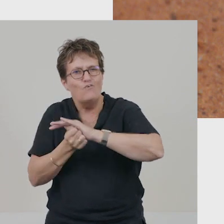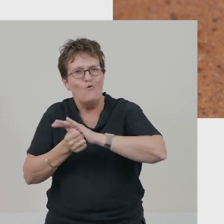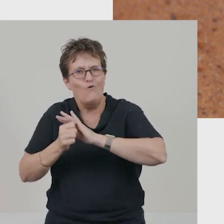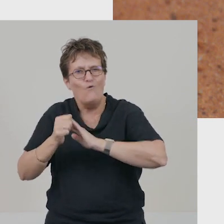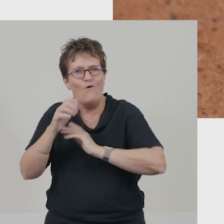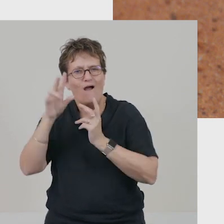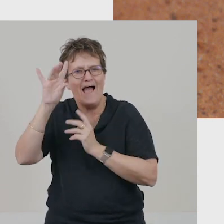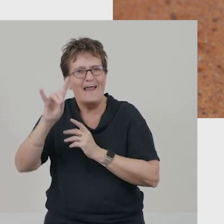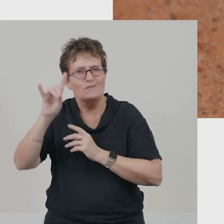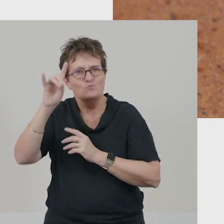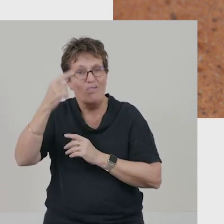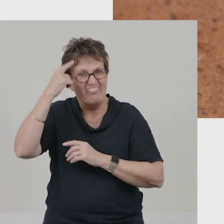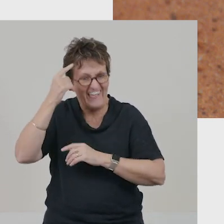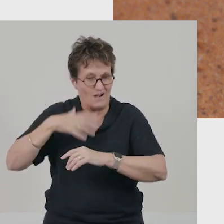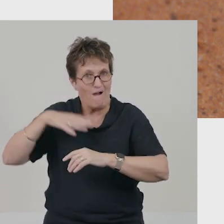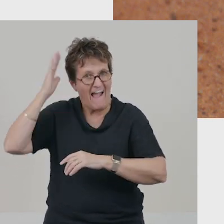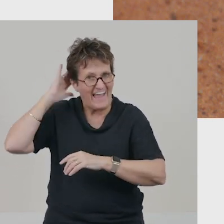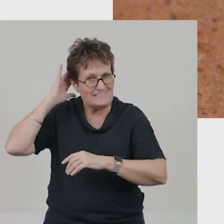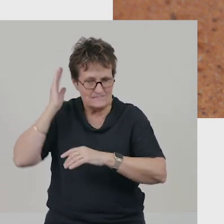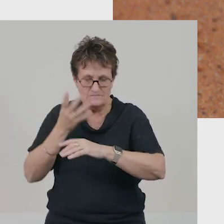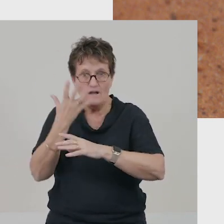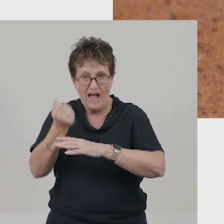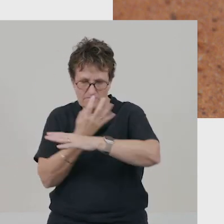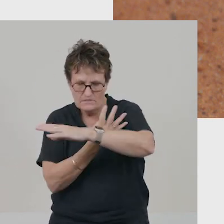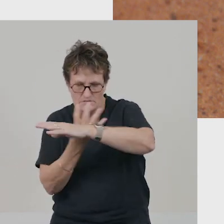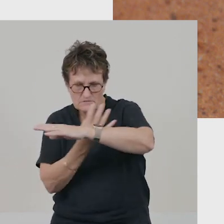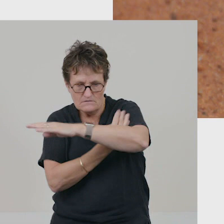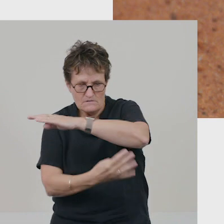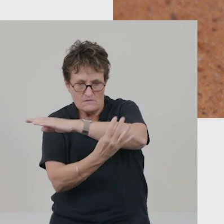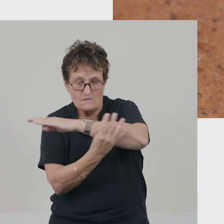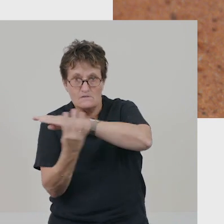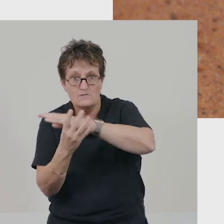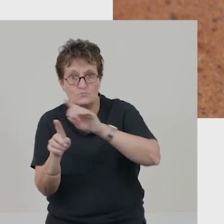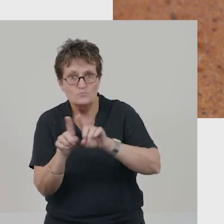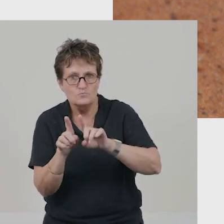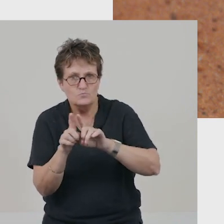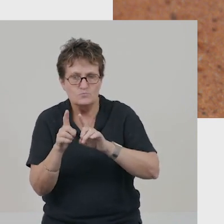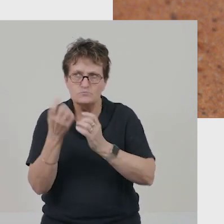Their body is also covered in several rows of sharp spines, which help scare predators away.